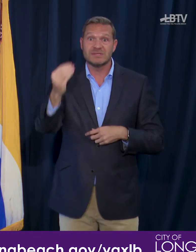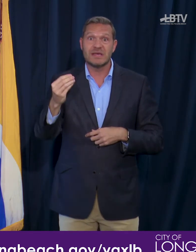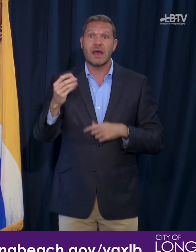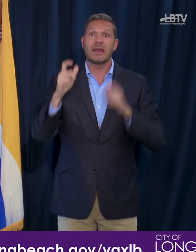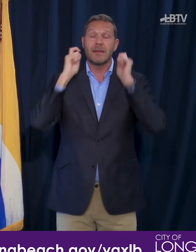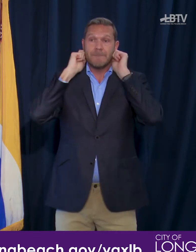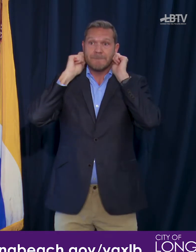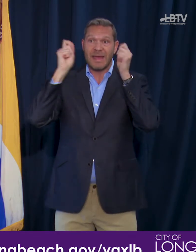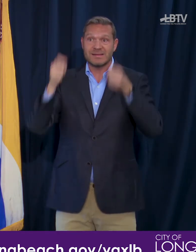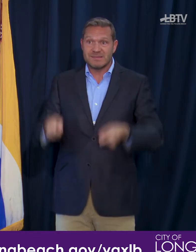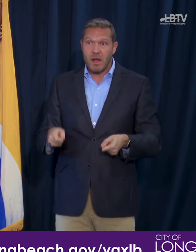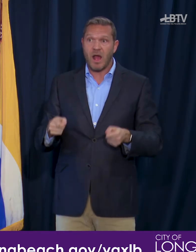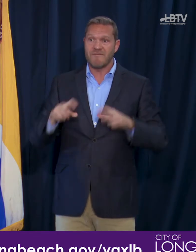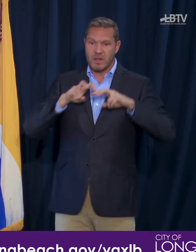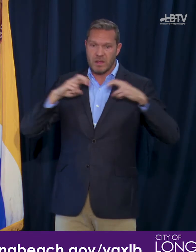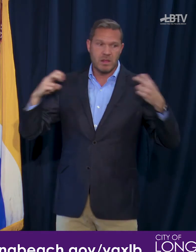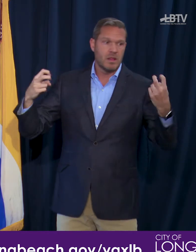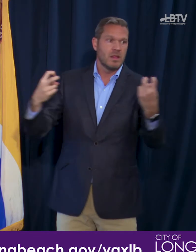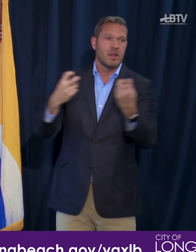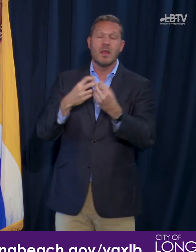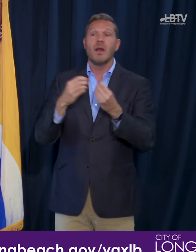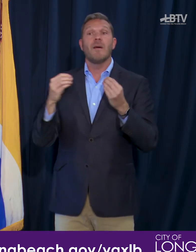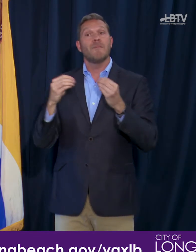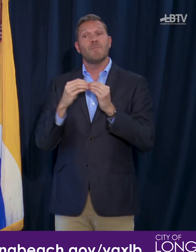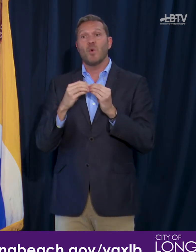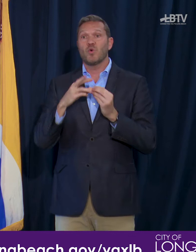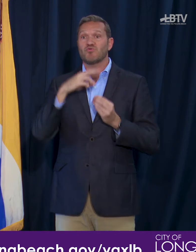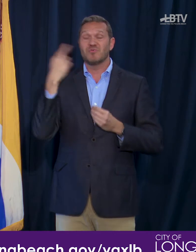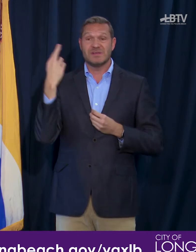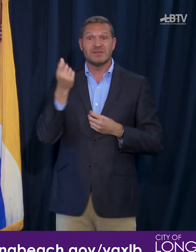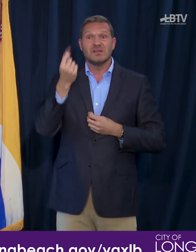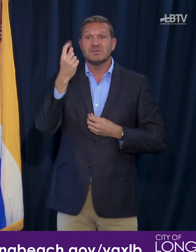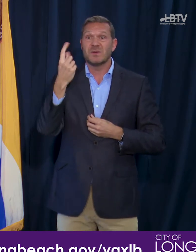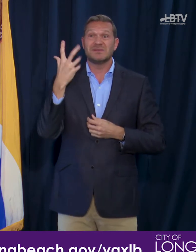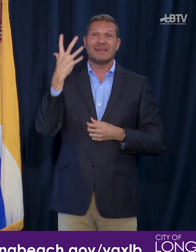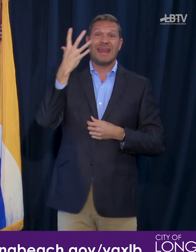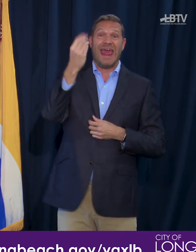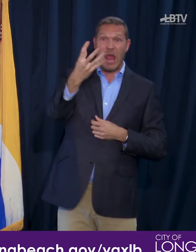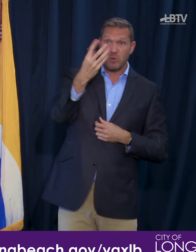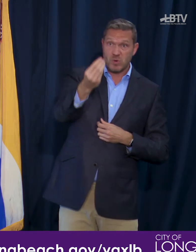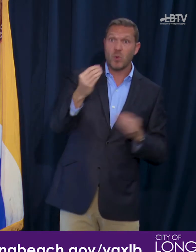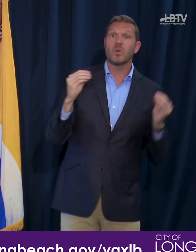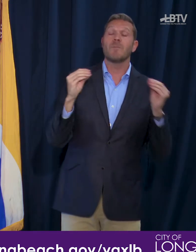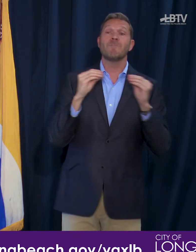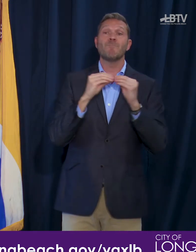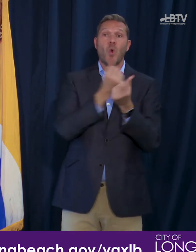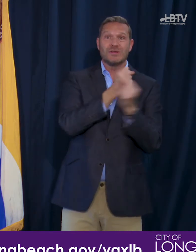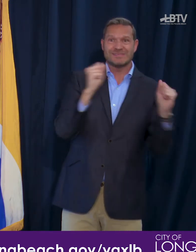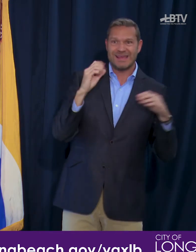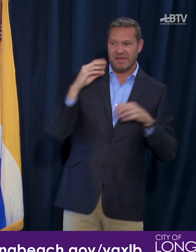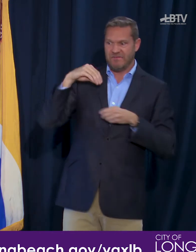eating and drinking so all outdoor activity is just safer than all indoor activity so let's continue to work together.